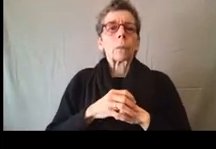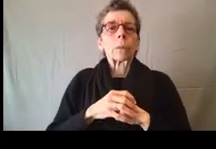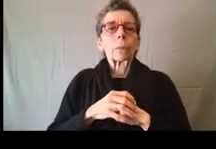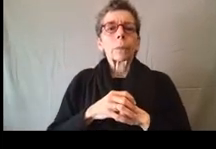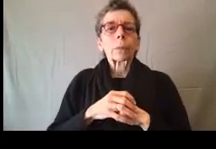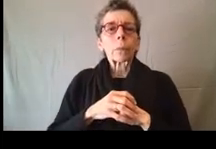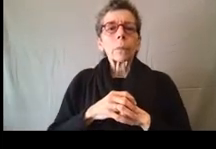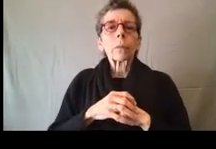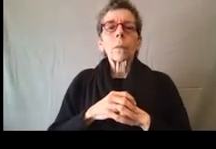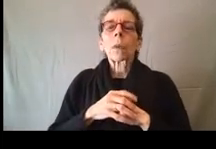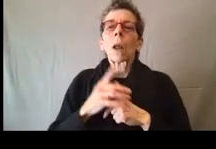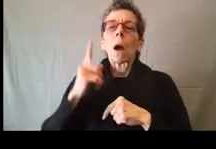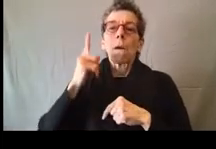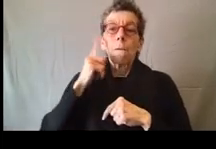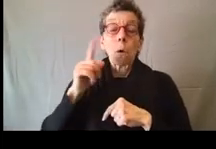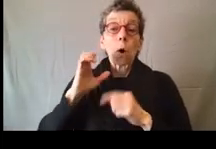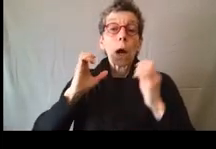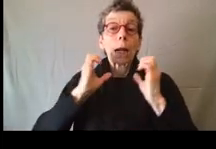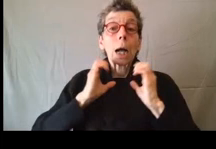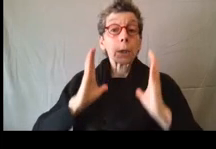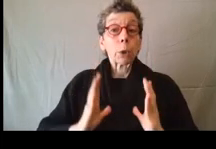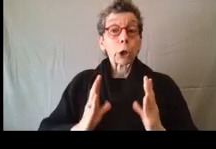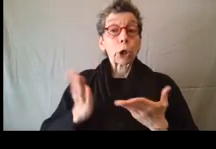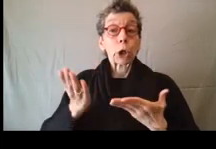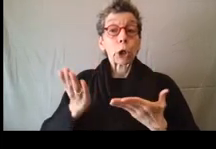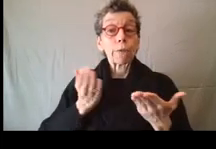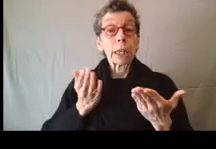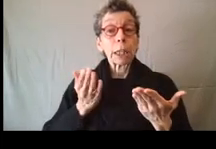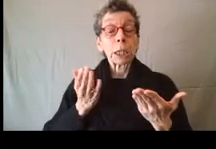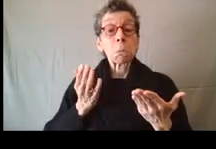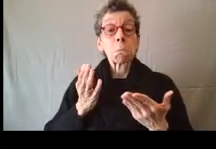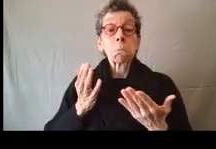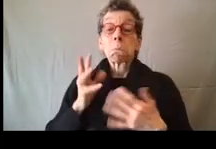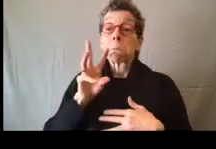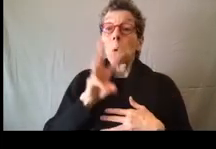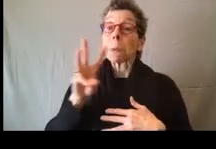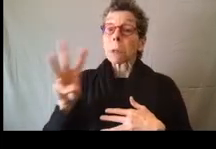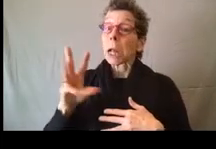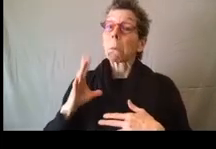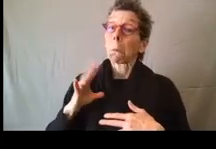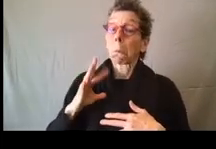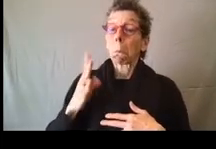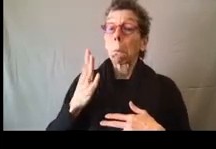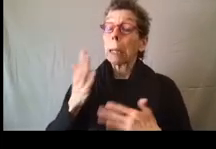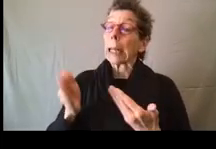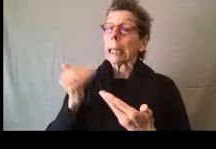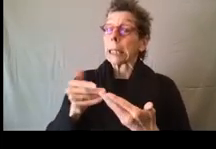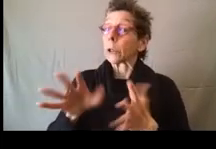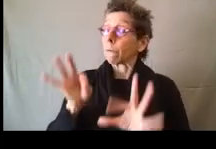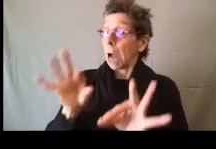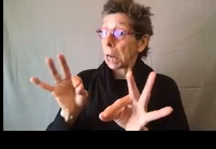that are relevant to customers, information was certainly easier to find. Local and regional